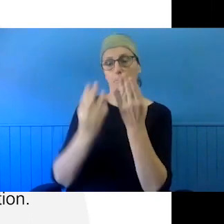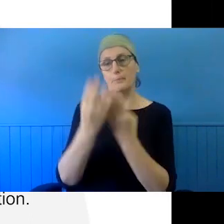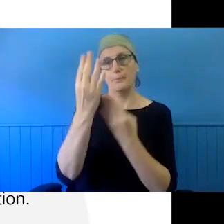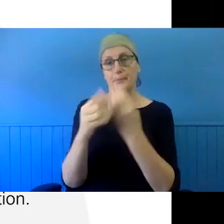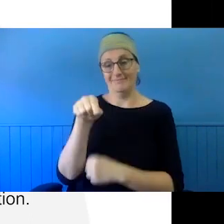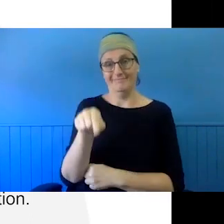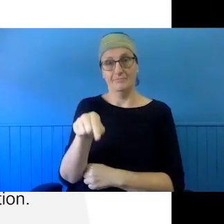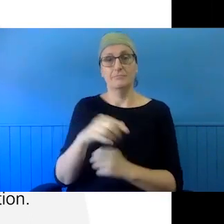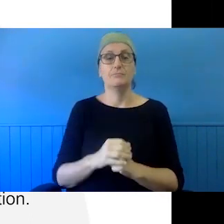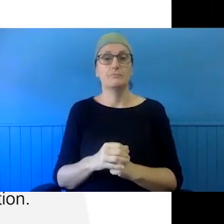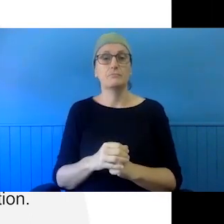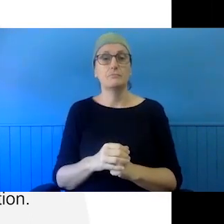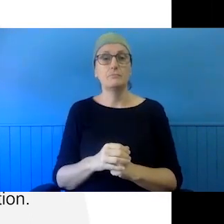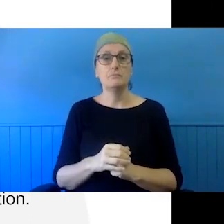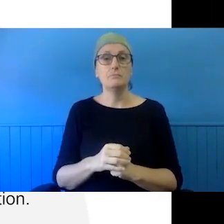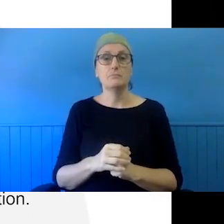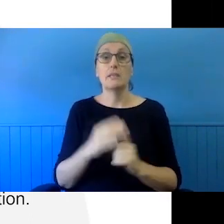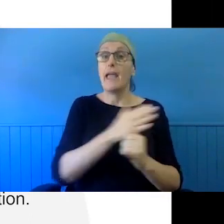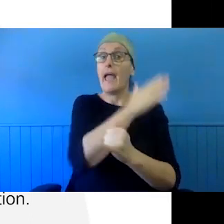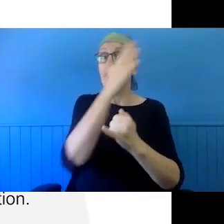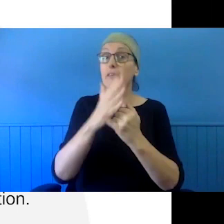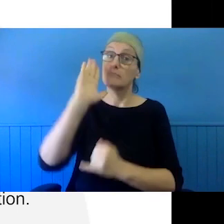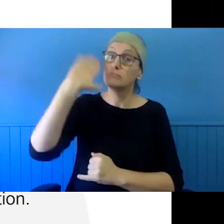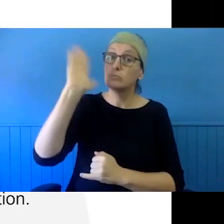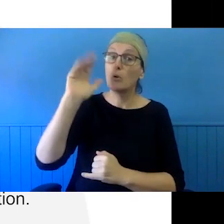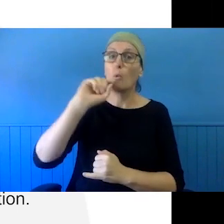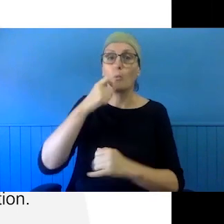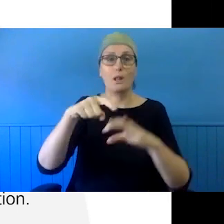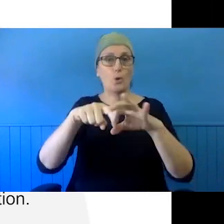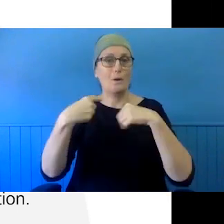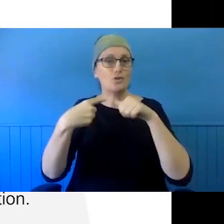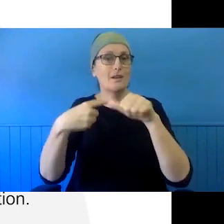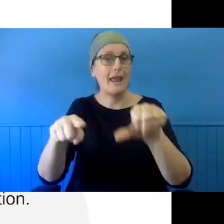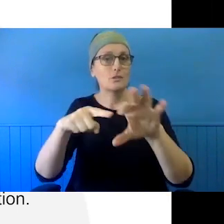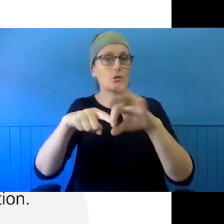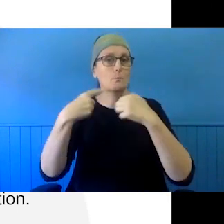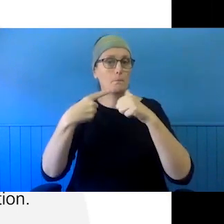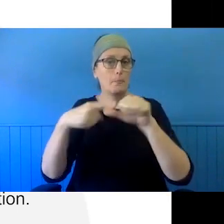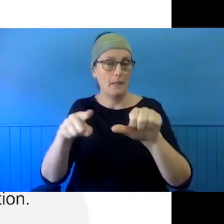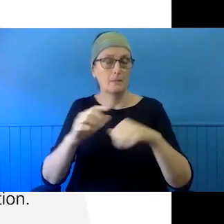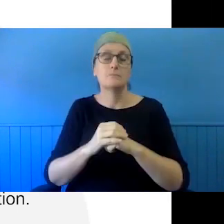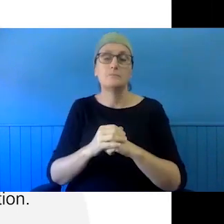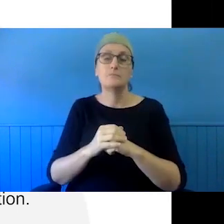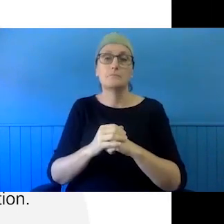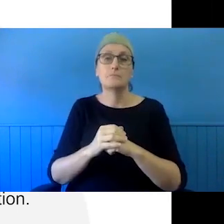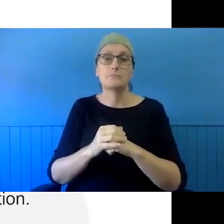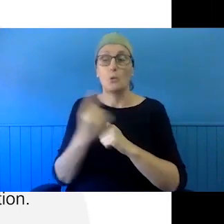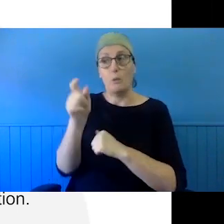having a Q & A session with Peter at the end of today's webinar. If you have a question for Peter, you can add it to the Q+A box at the bottom